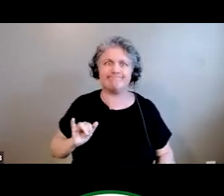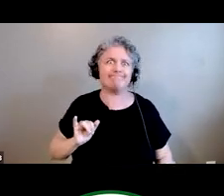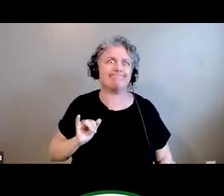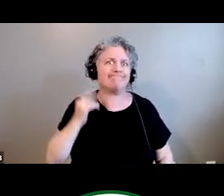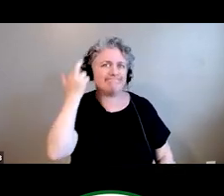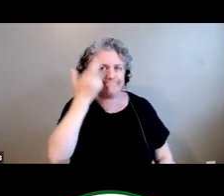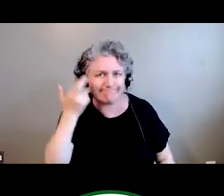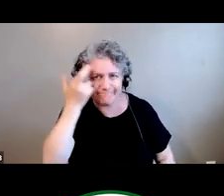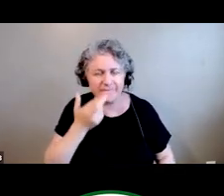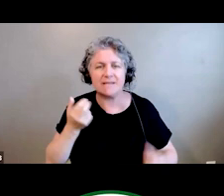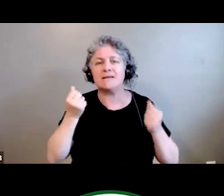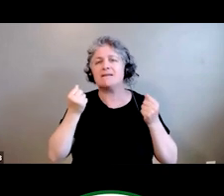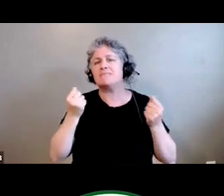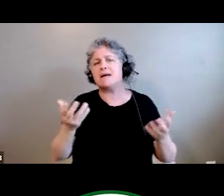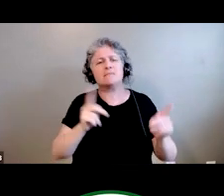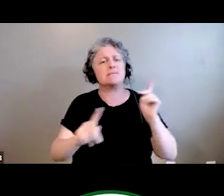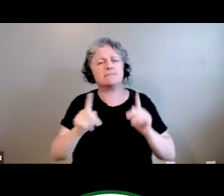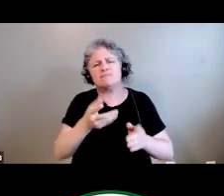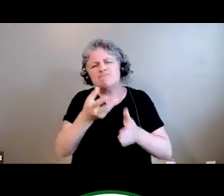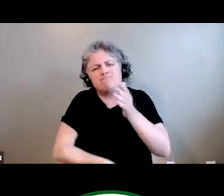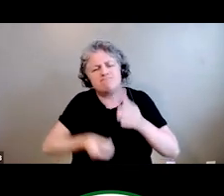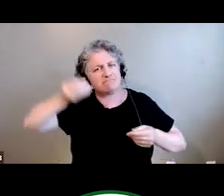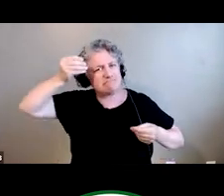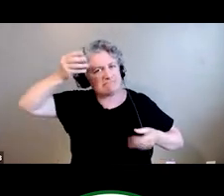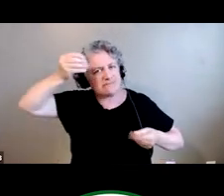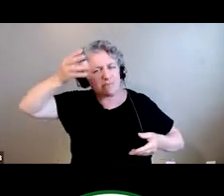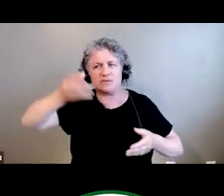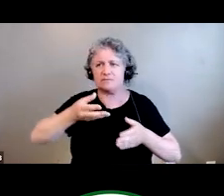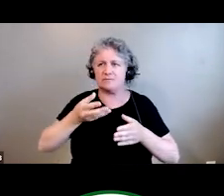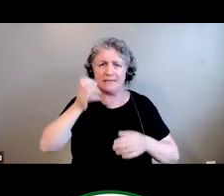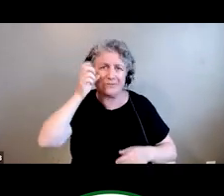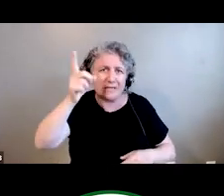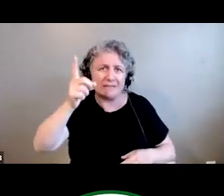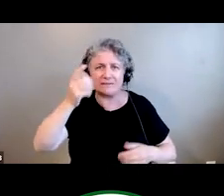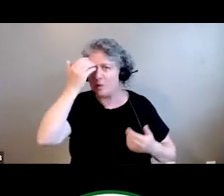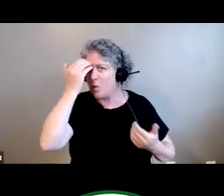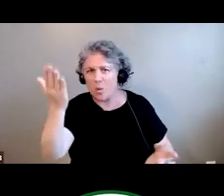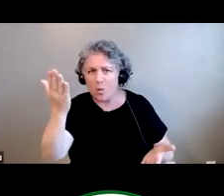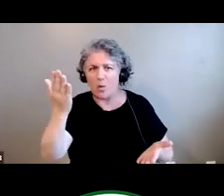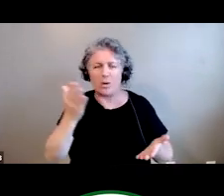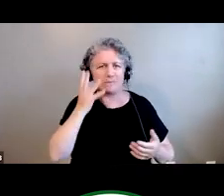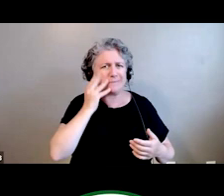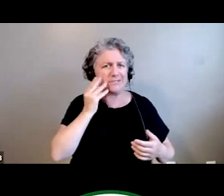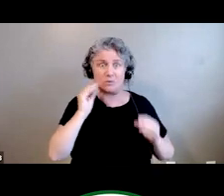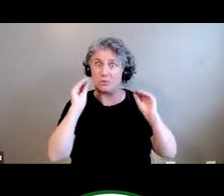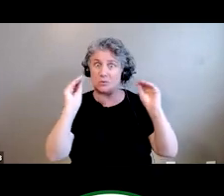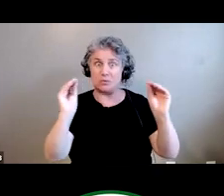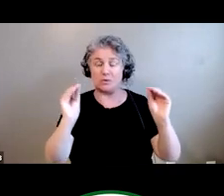most part of times, you know, without wanting or meaning to created barriers that really, you know, they need to be moved.